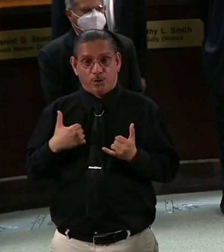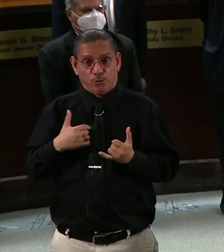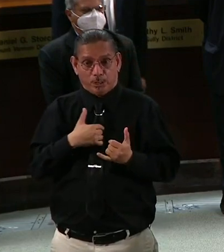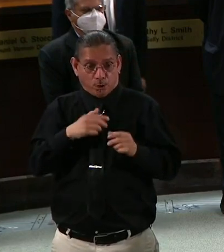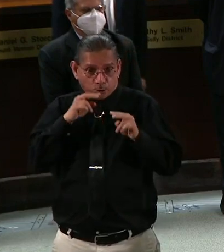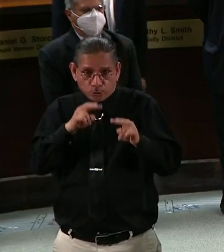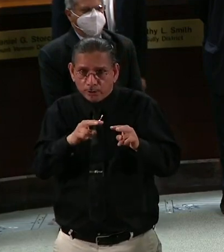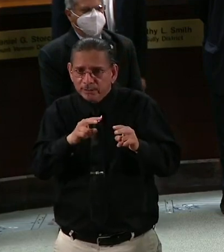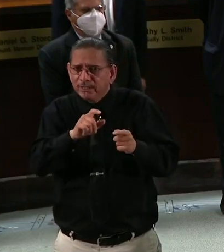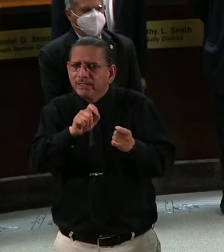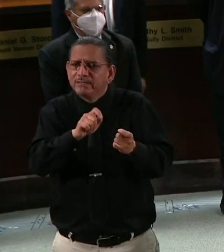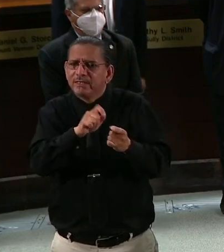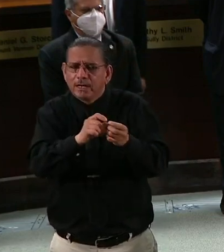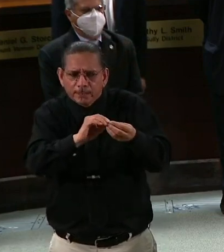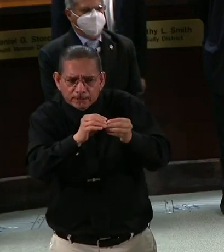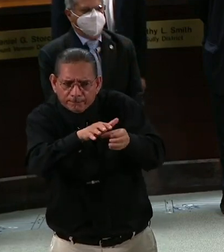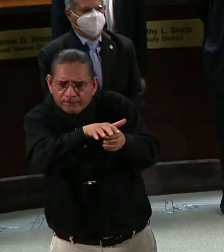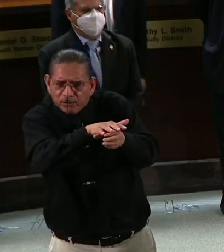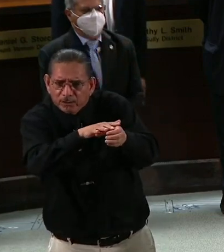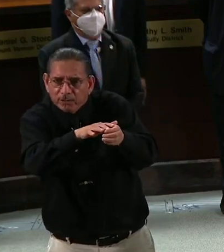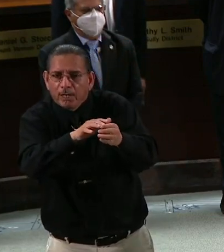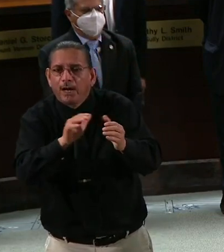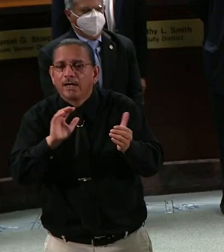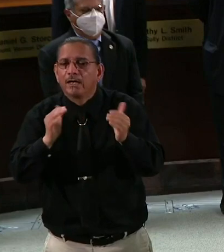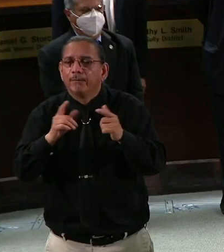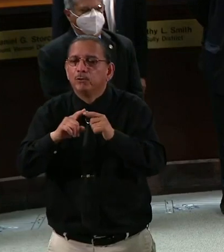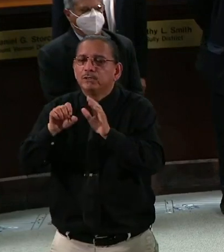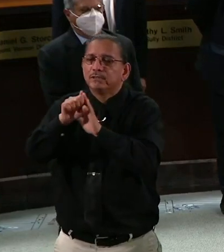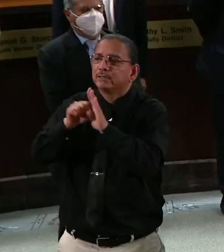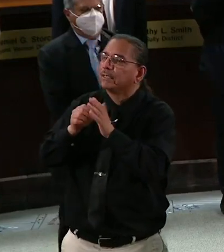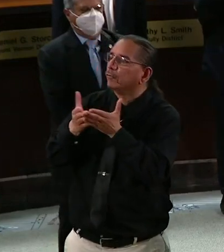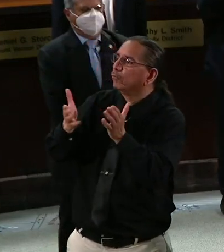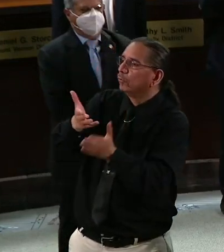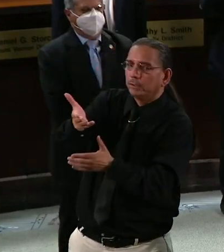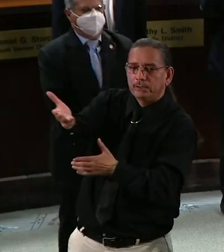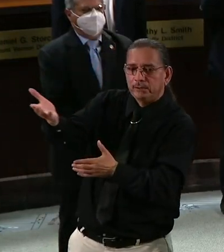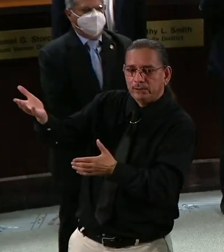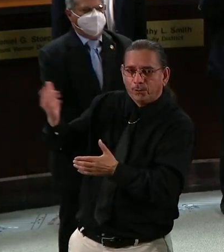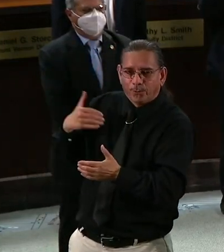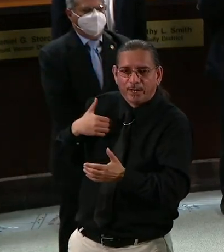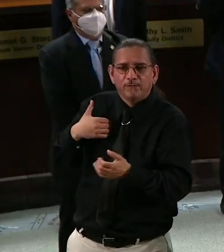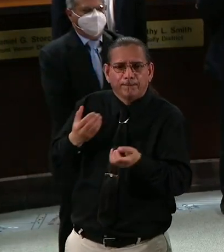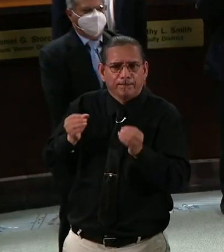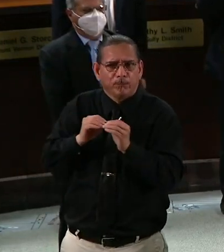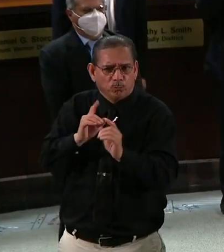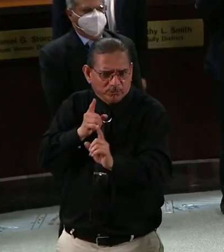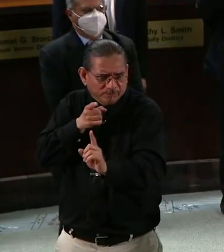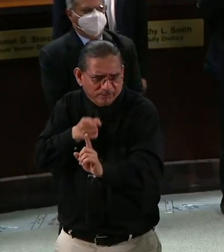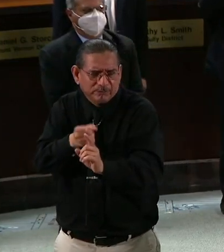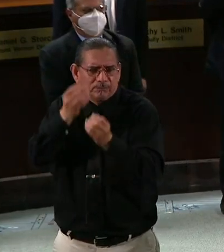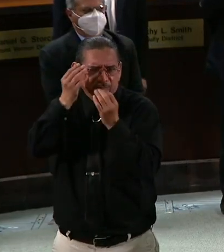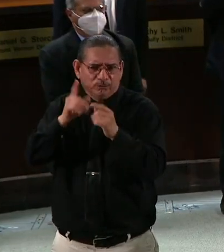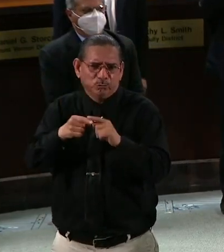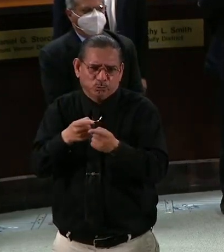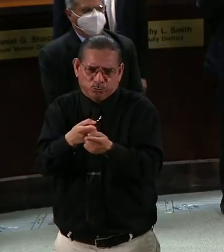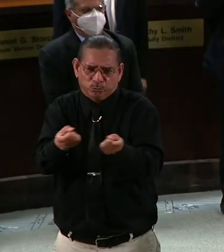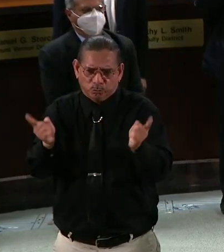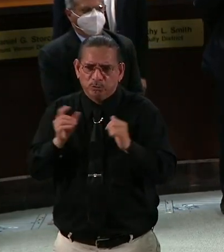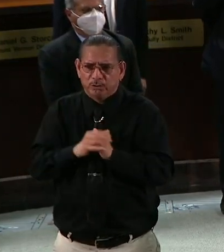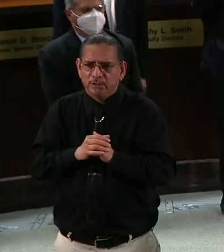RIGHT NOW WE'RE LOOKING AT WHAT THE EXACT NUMBER IS IN COMPARISON STATE WIDE SO I